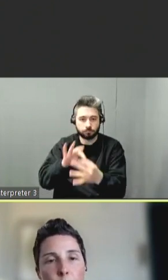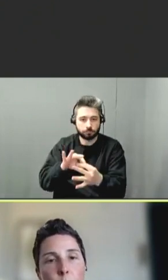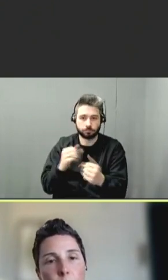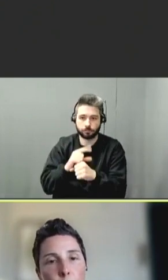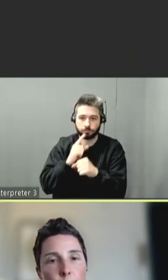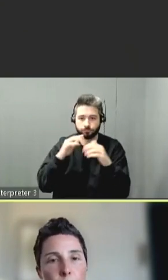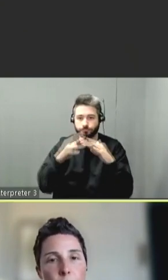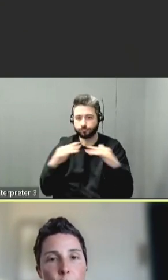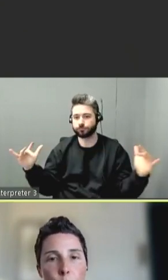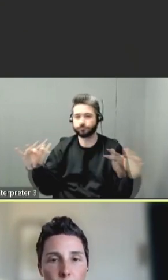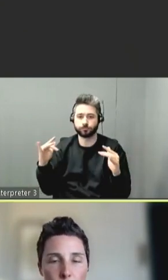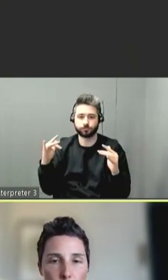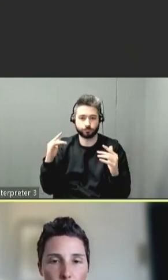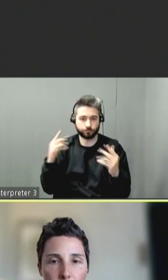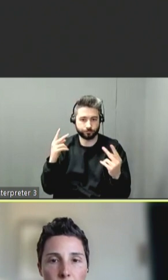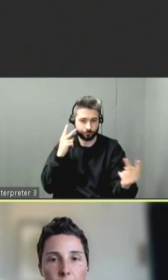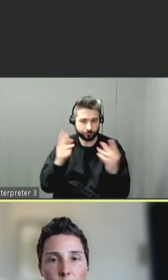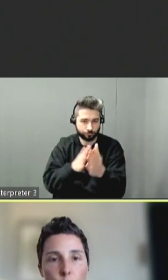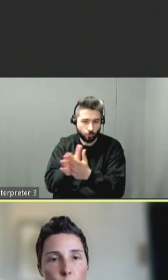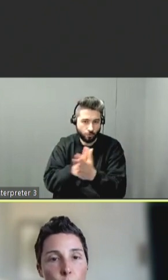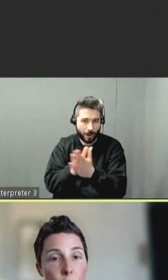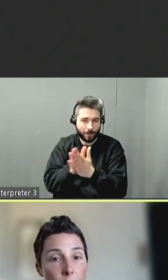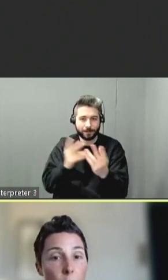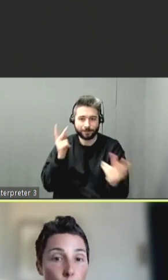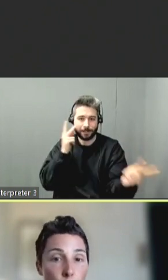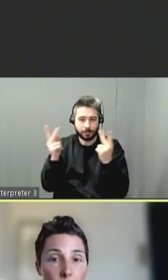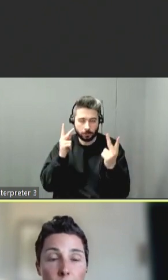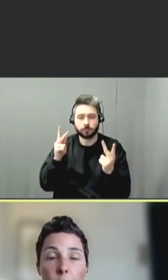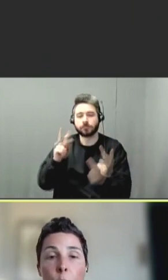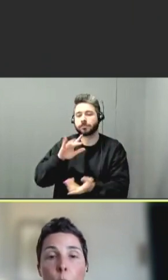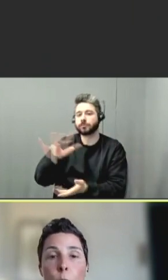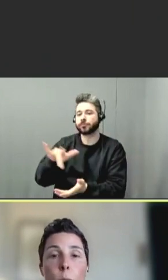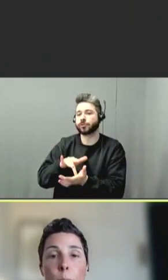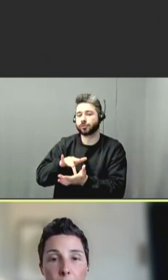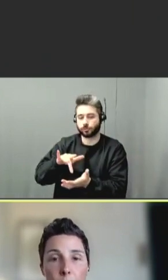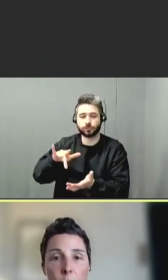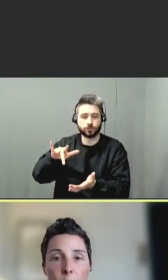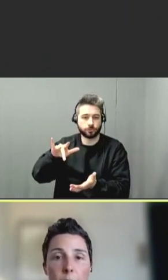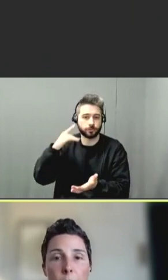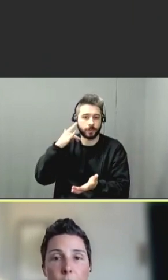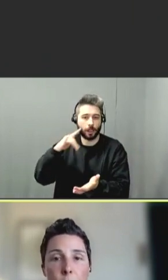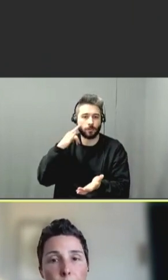visible LGBTQ+ community in the central coast of California. We are a medium-sized center